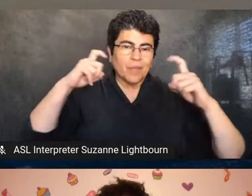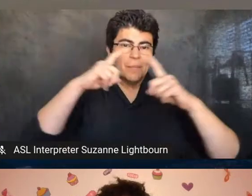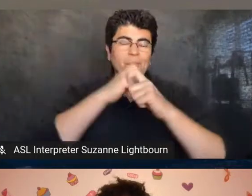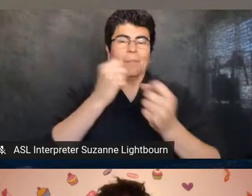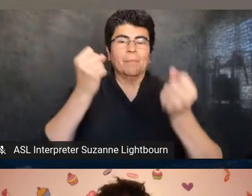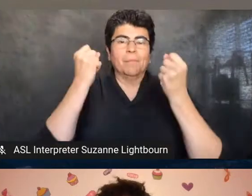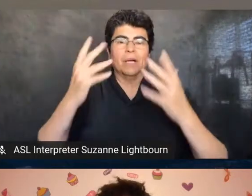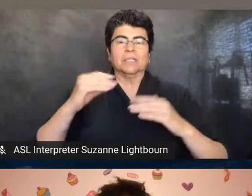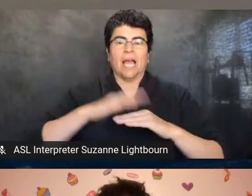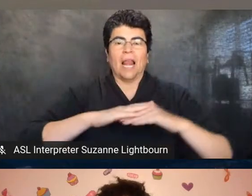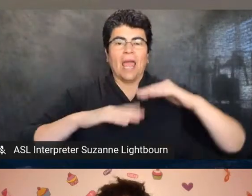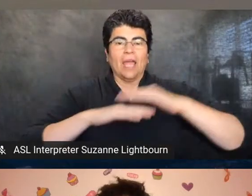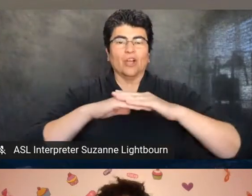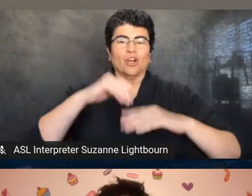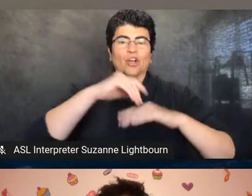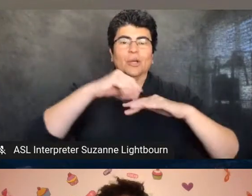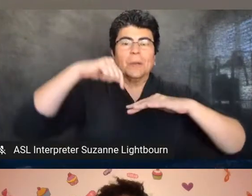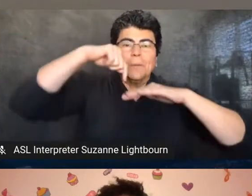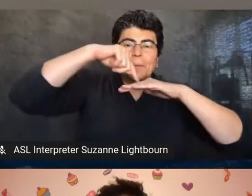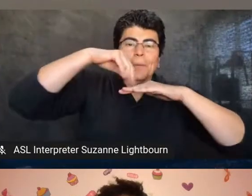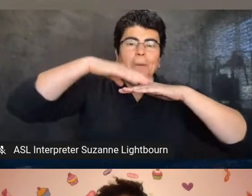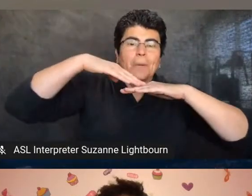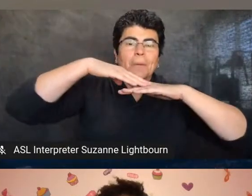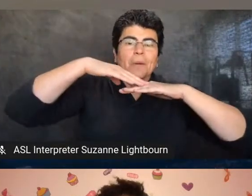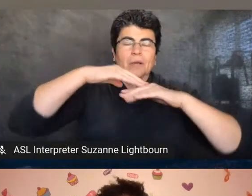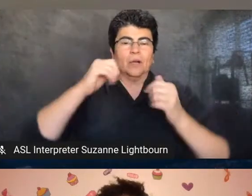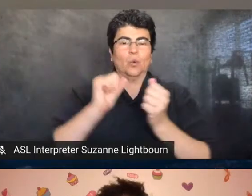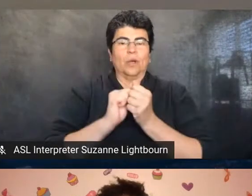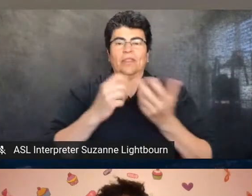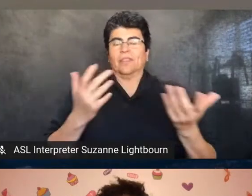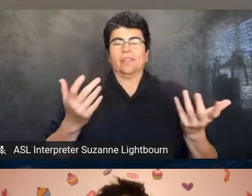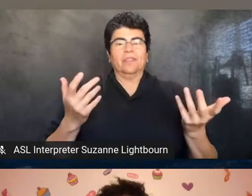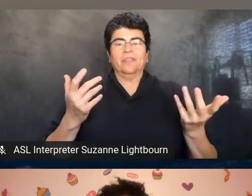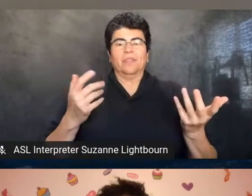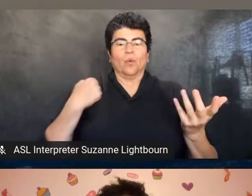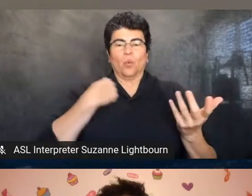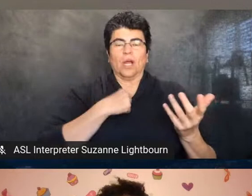tip of the iceberg with a vast universe within each person.